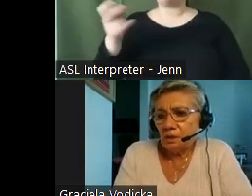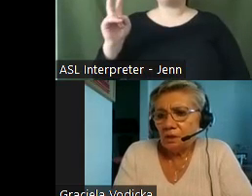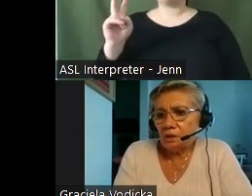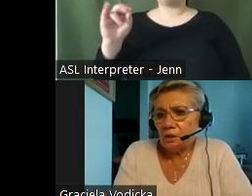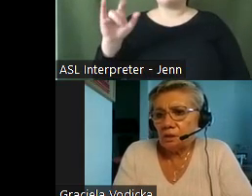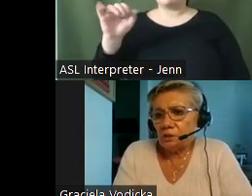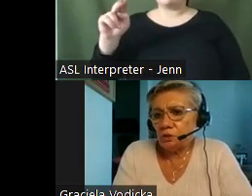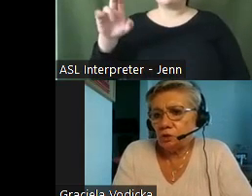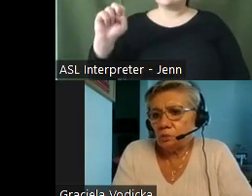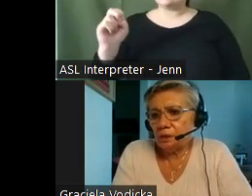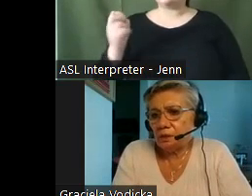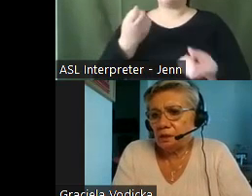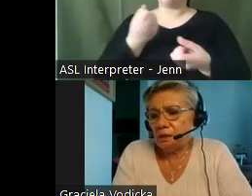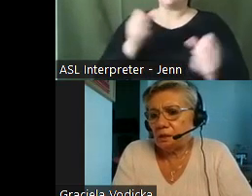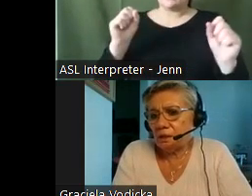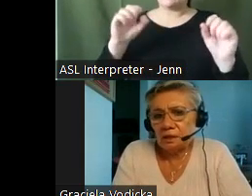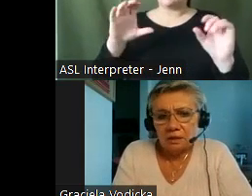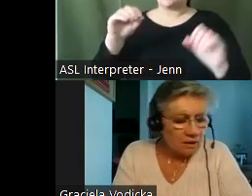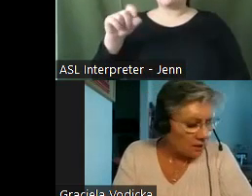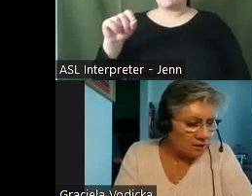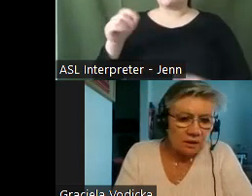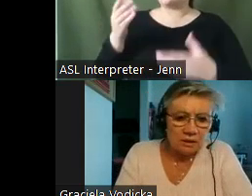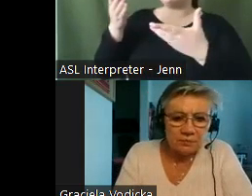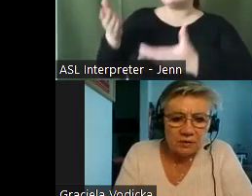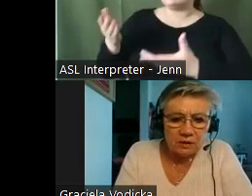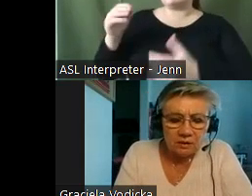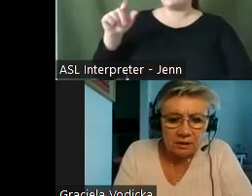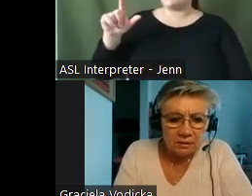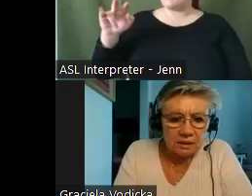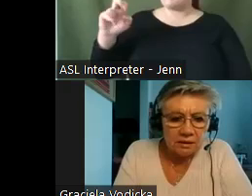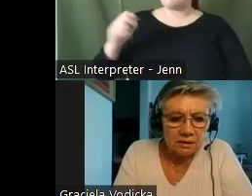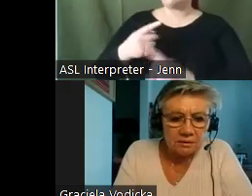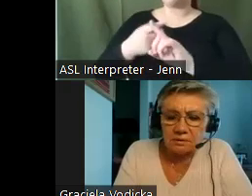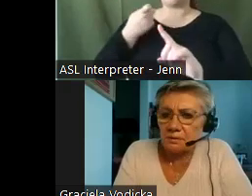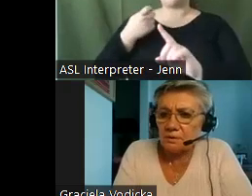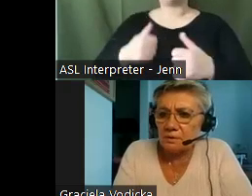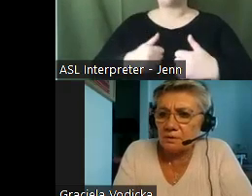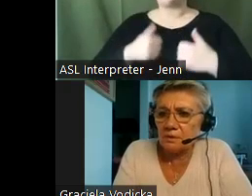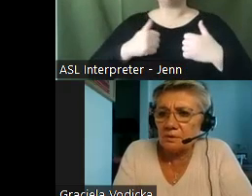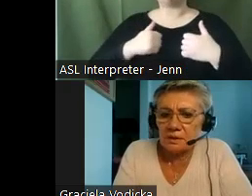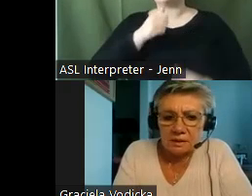to be here today with Olive from the Address Confidentiality Program, the ACP, and I'm going